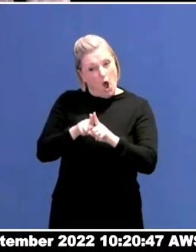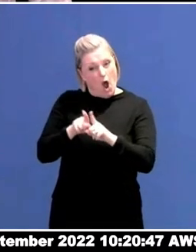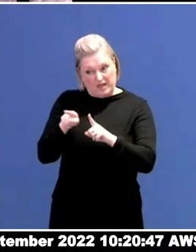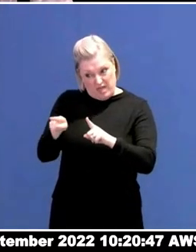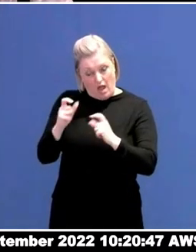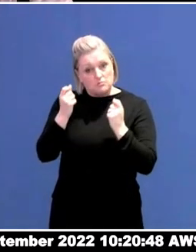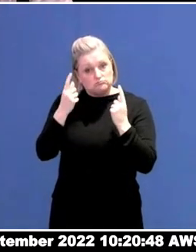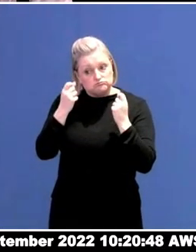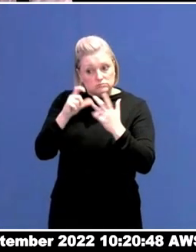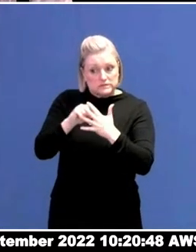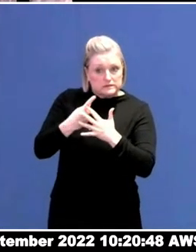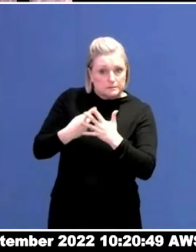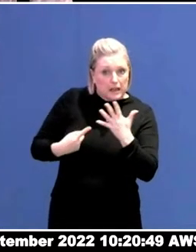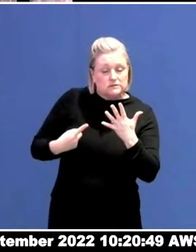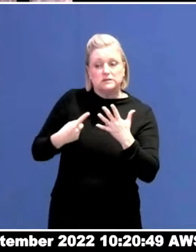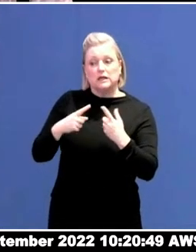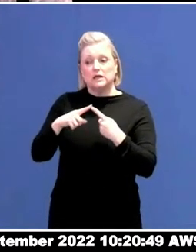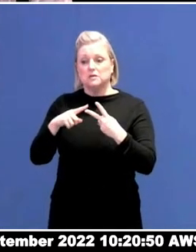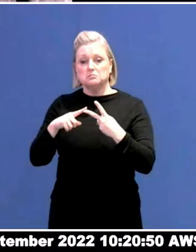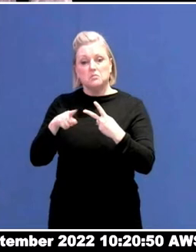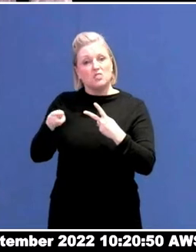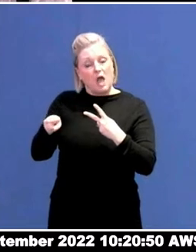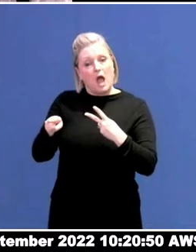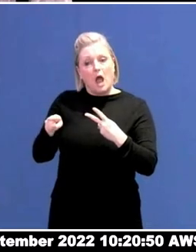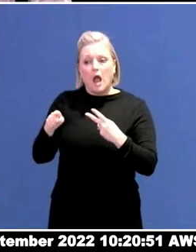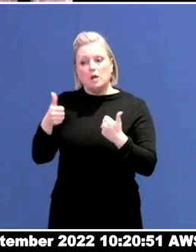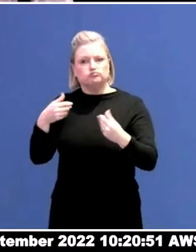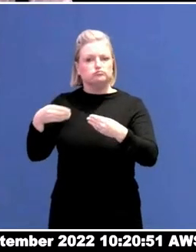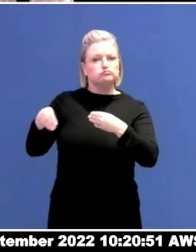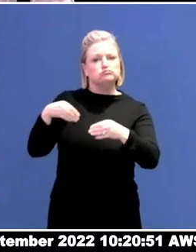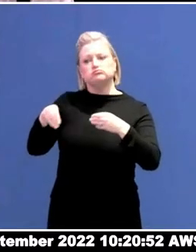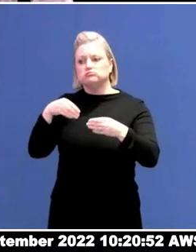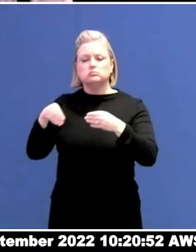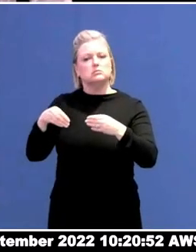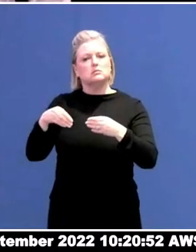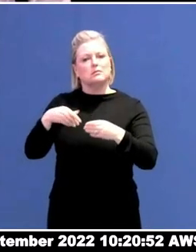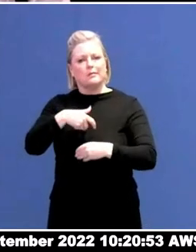could provide sort of a tailored approach to Aaron. Yes. Yes, definitely.